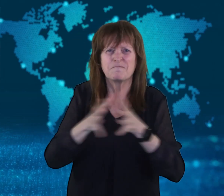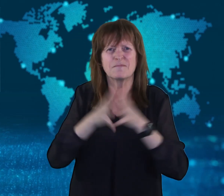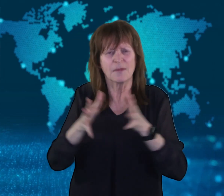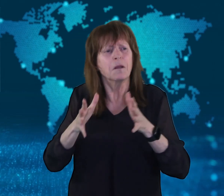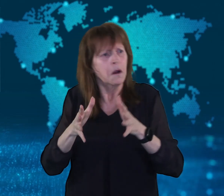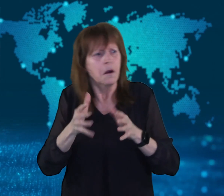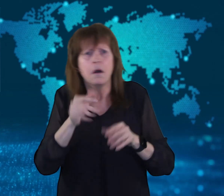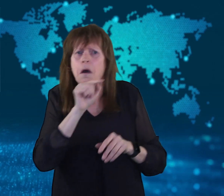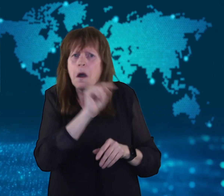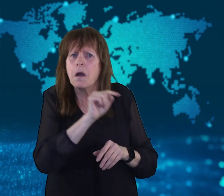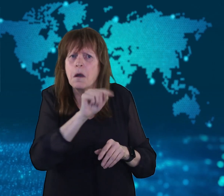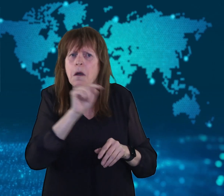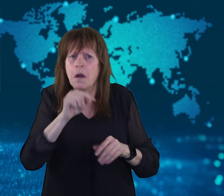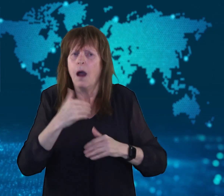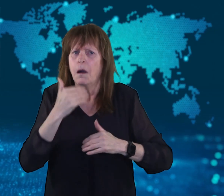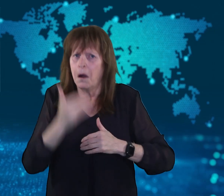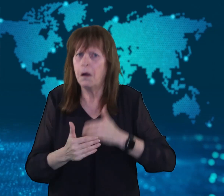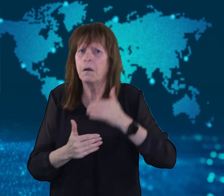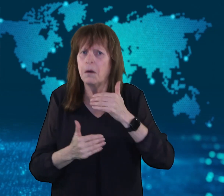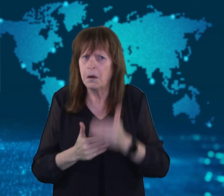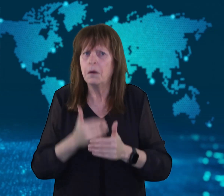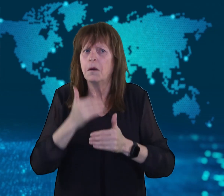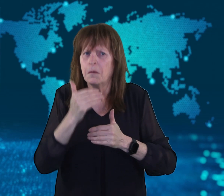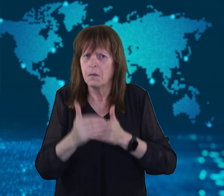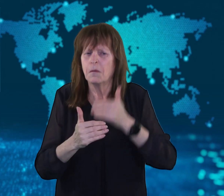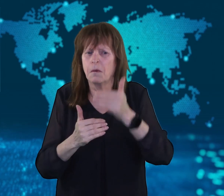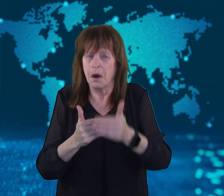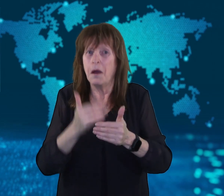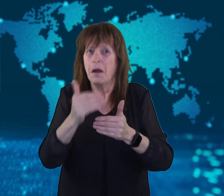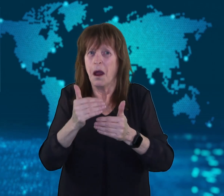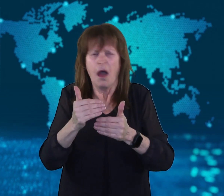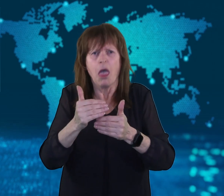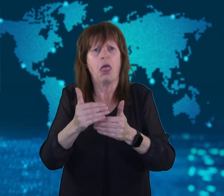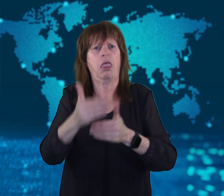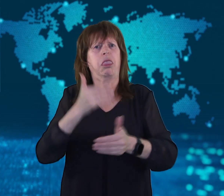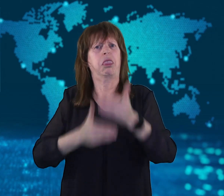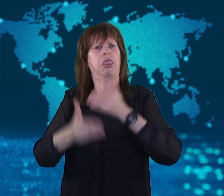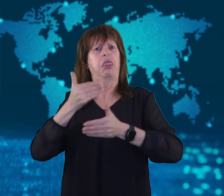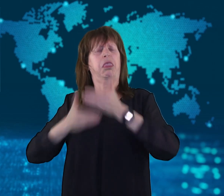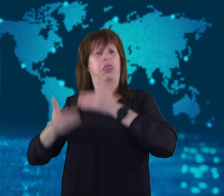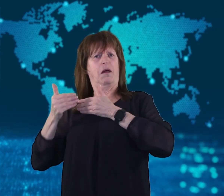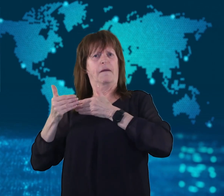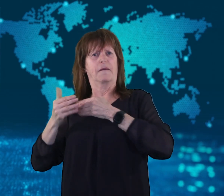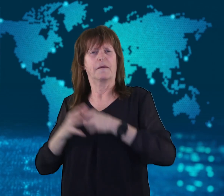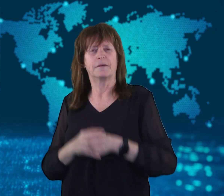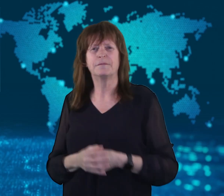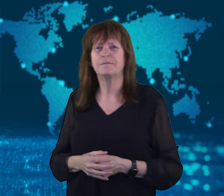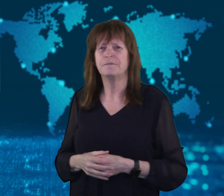He emphasized that some of the progress that had once been made has been lost.